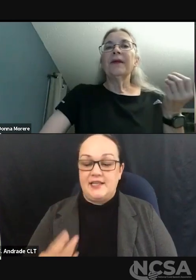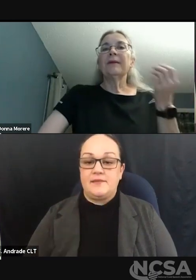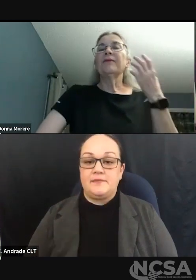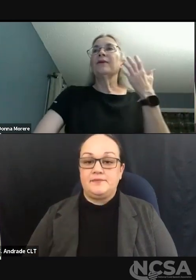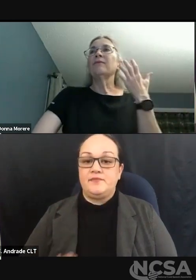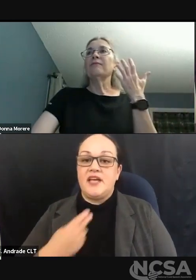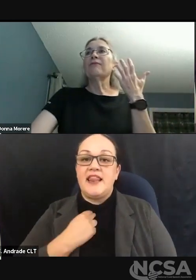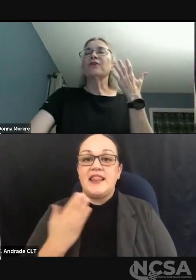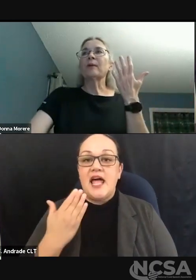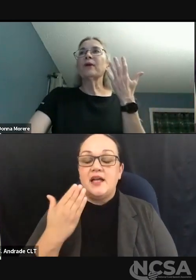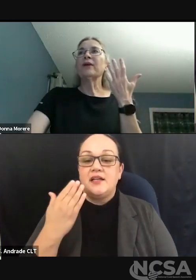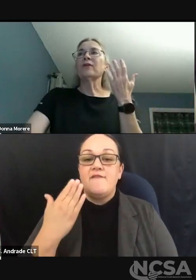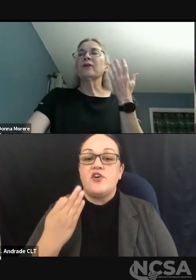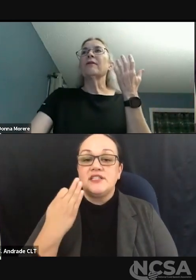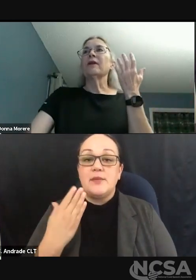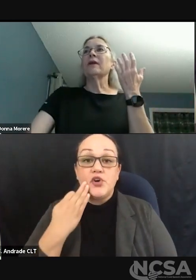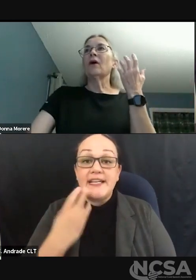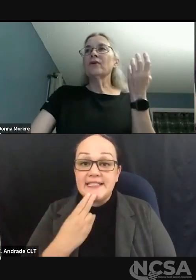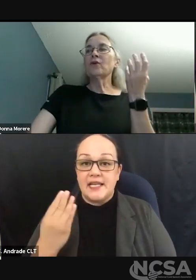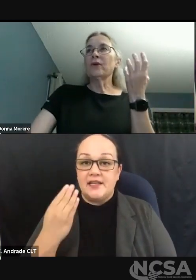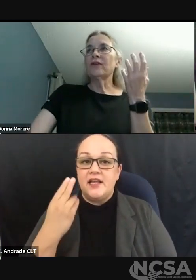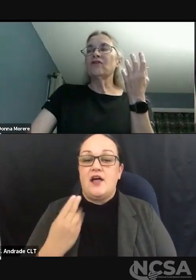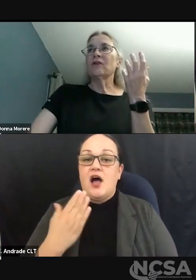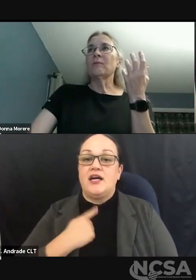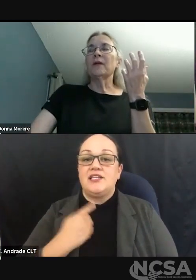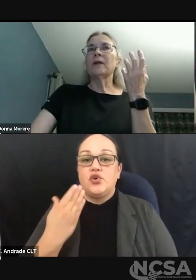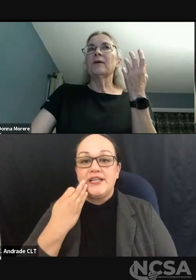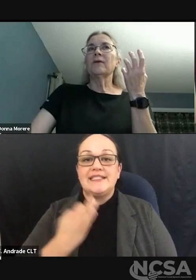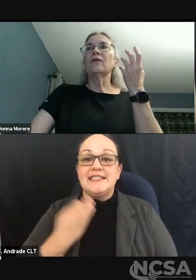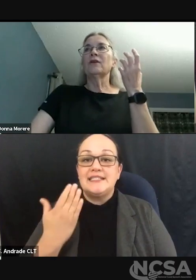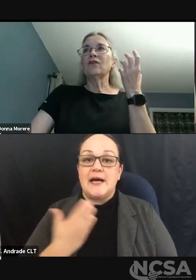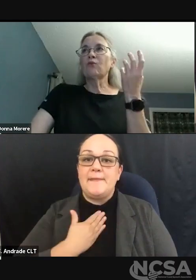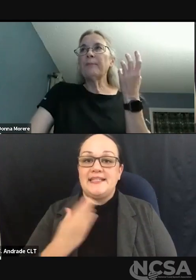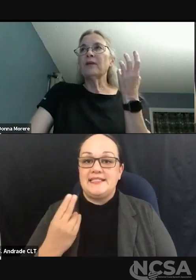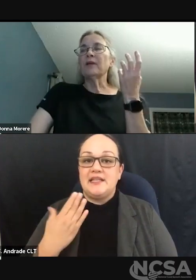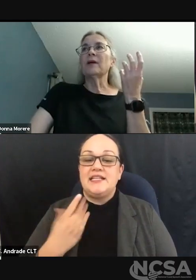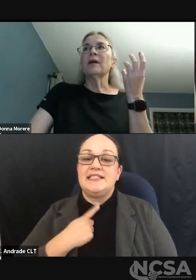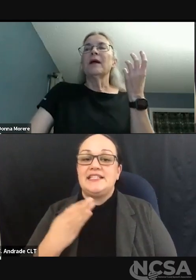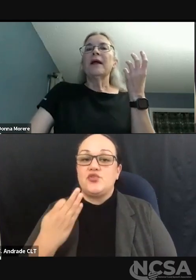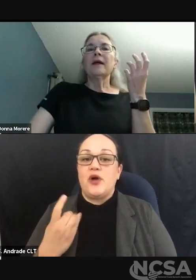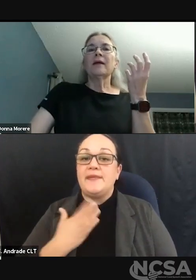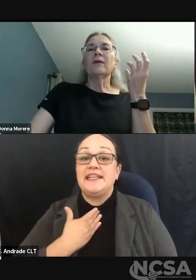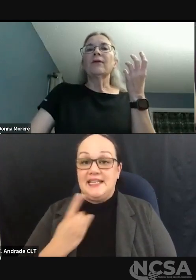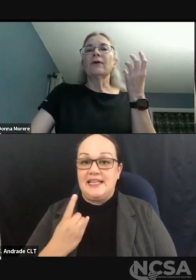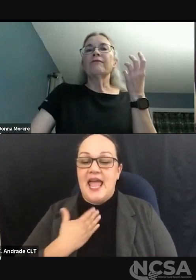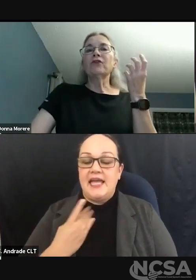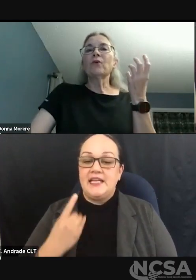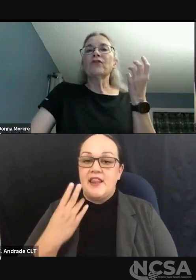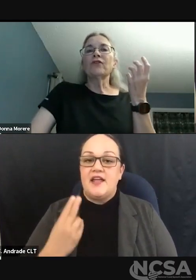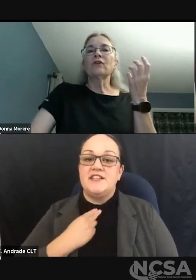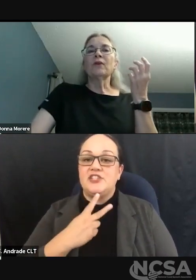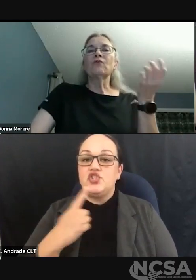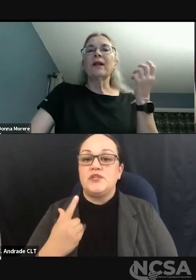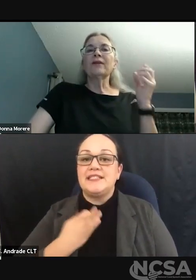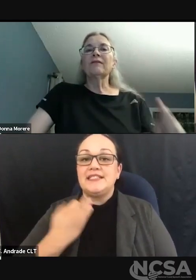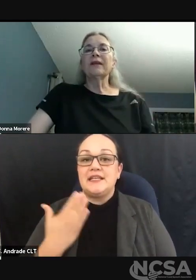That for some reason the auditory system is disrupted, and the visual system is relatively intact.